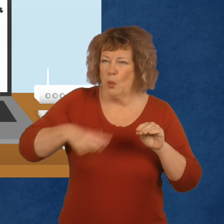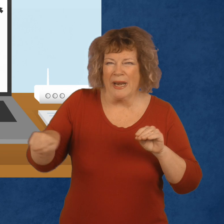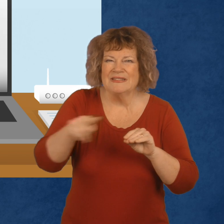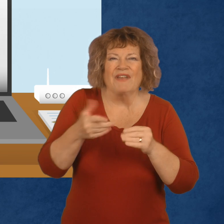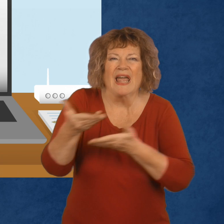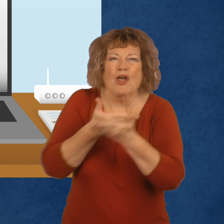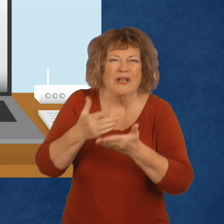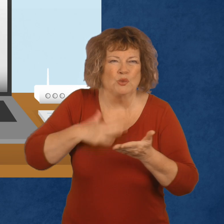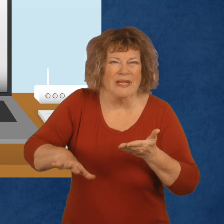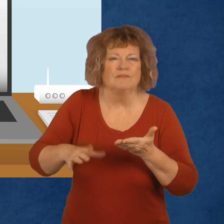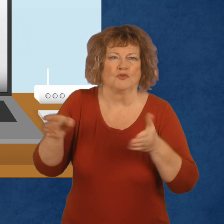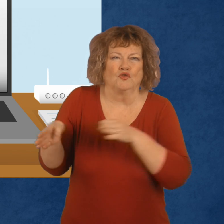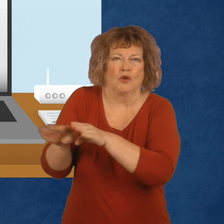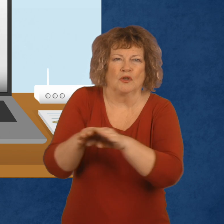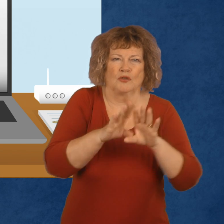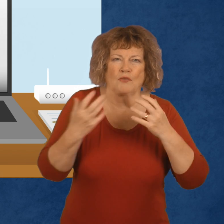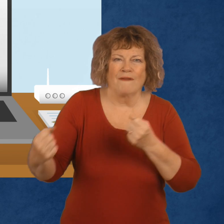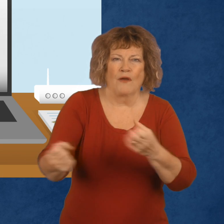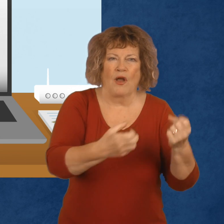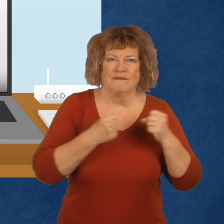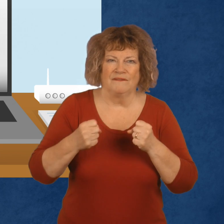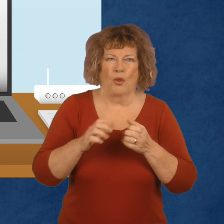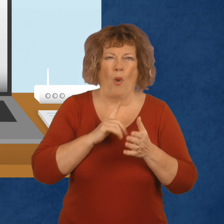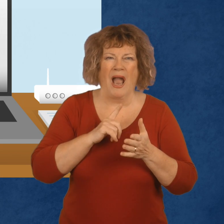These can be distracting and may weaken your connection.